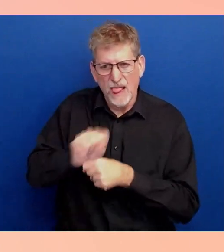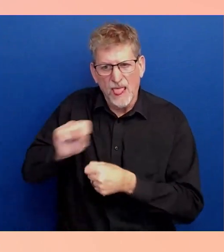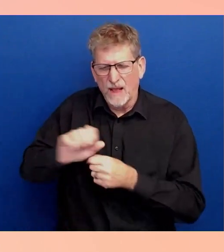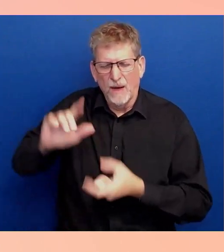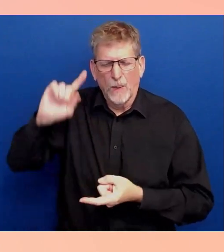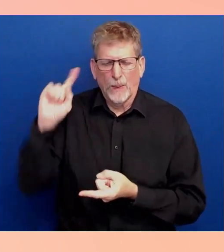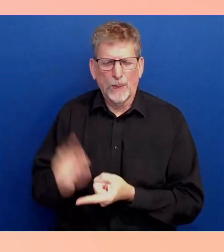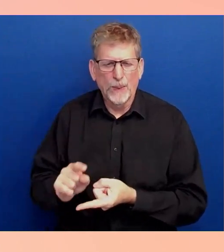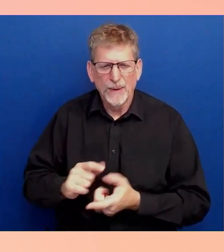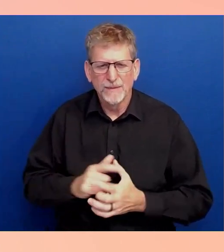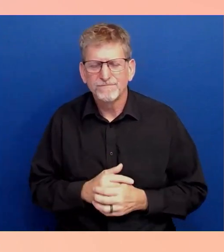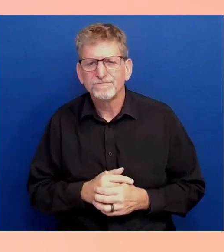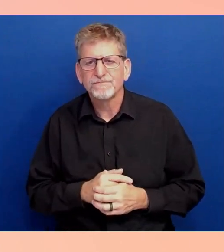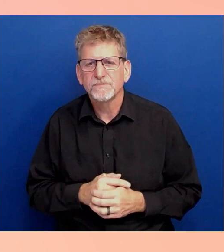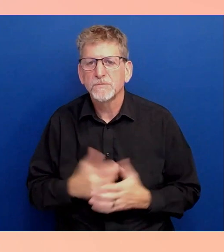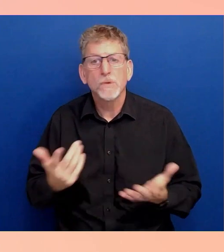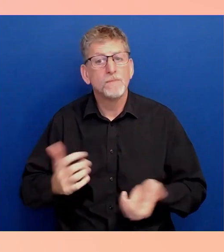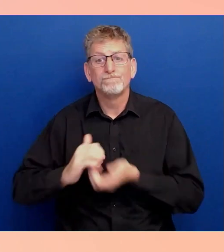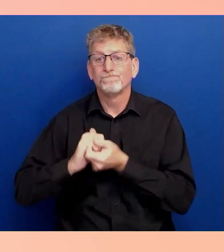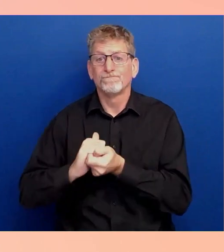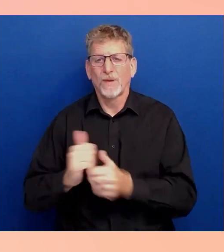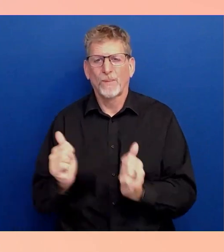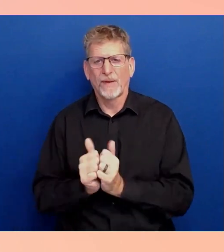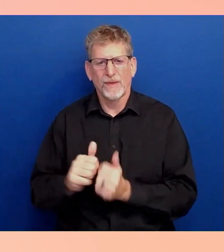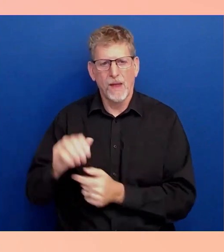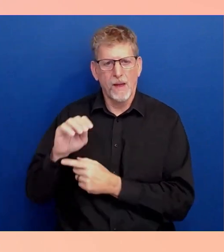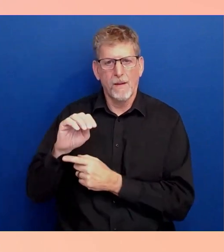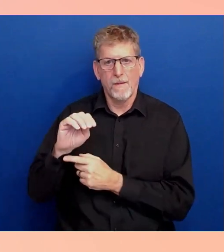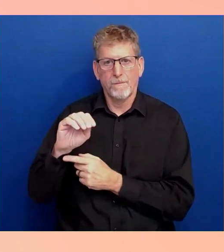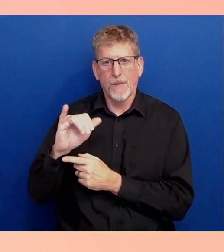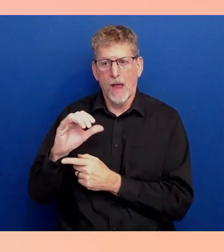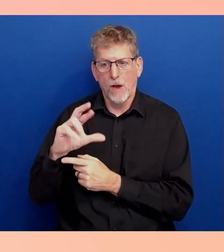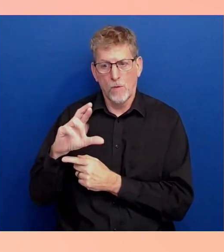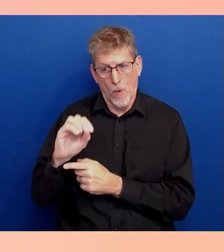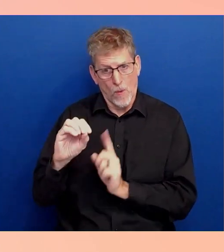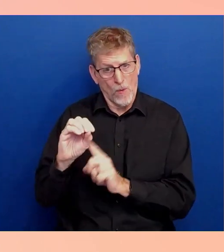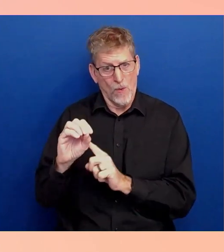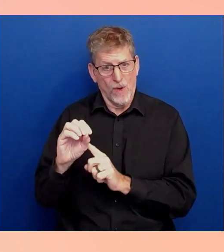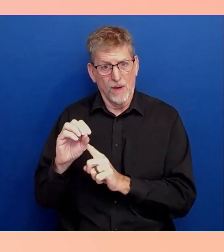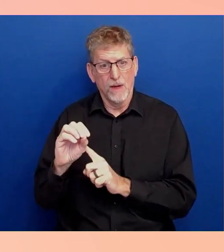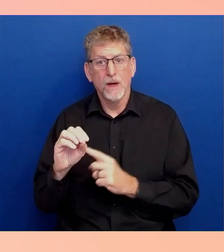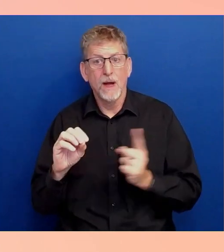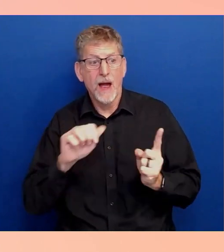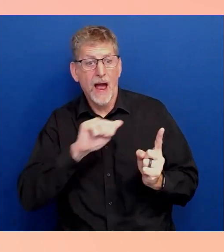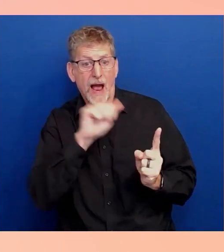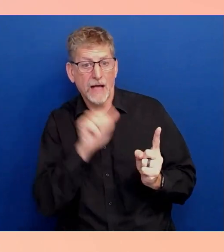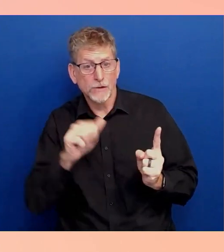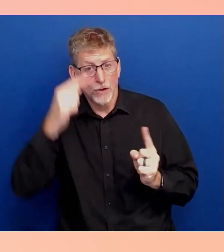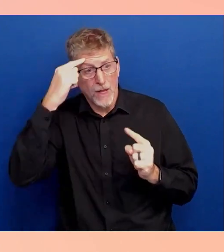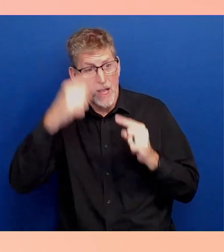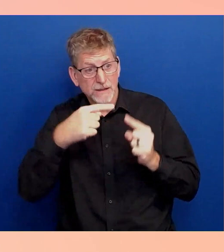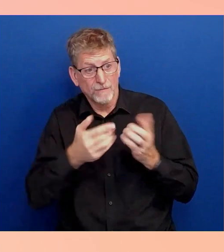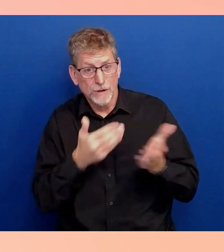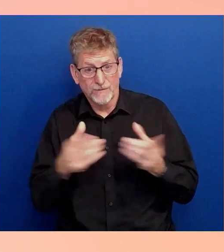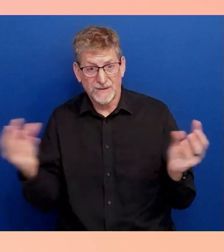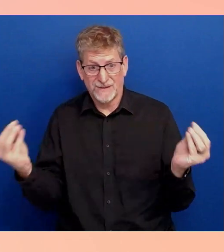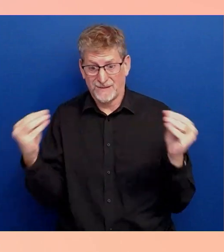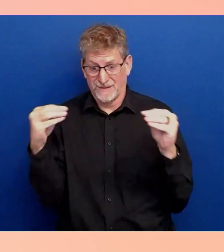macros, our short cognitive services and the newly released Azure, OpenAI.